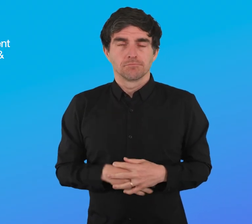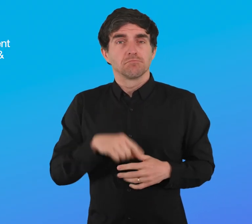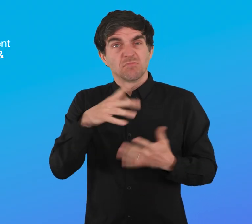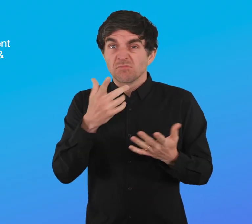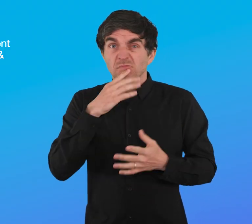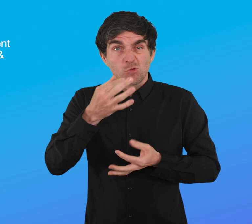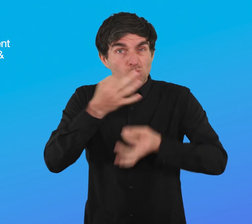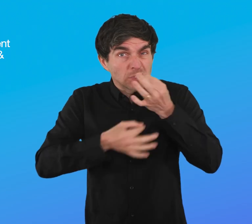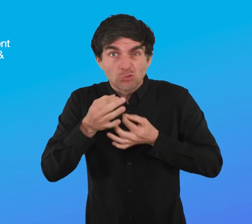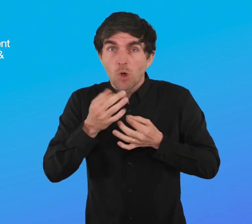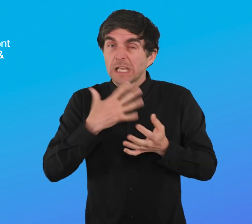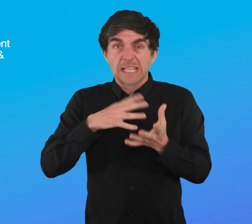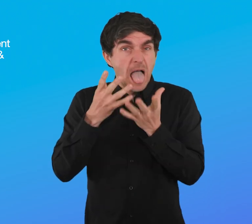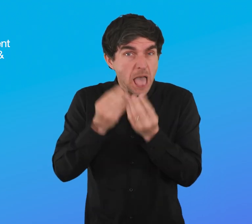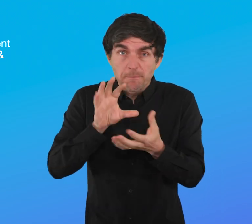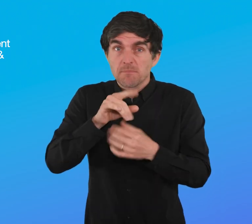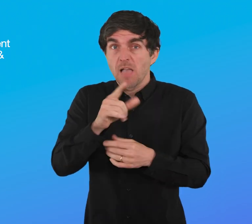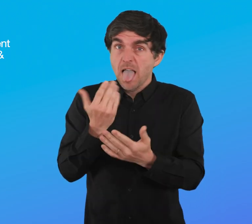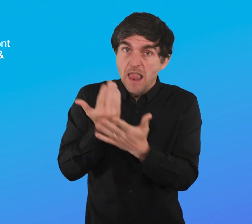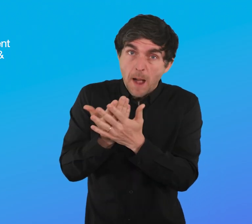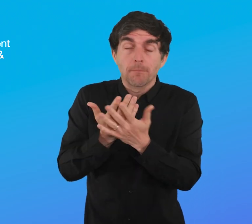If you have a question or need help with your claim,